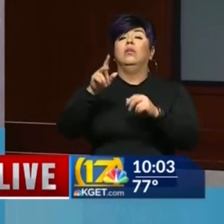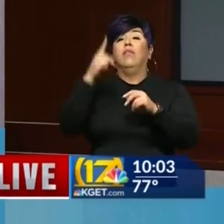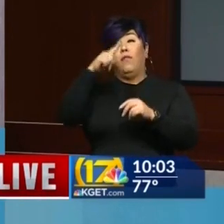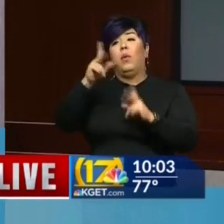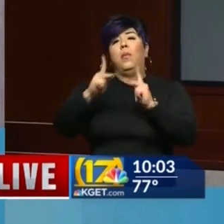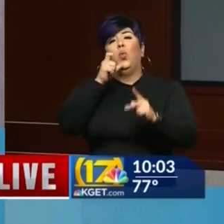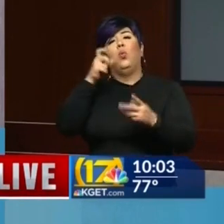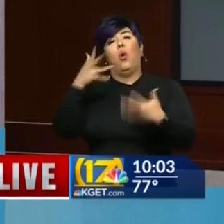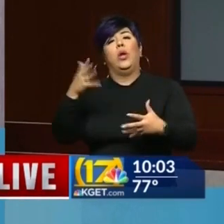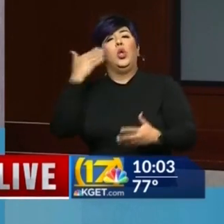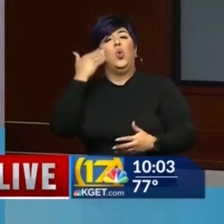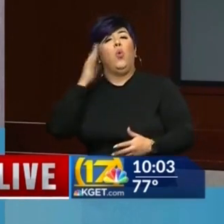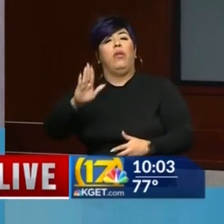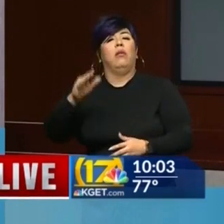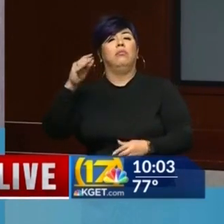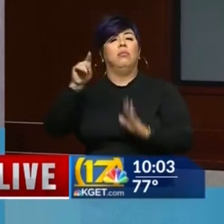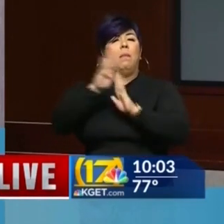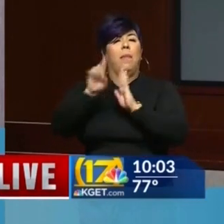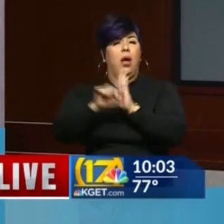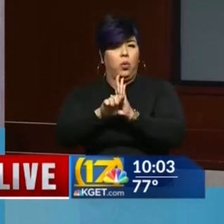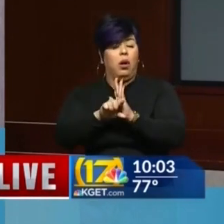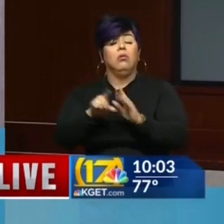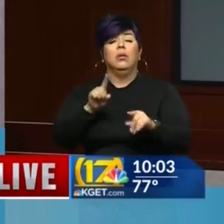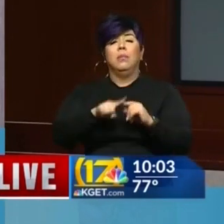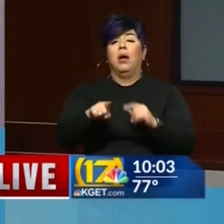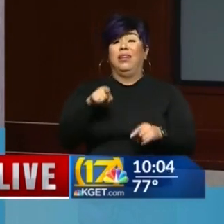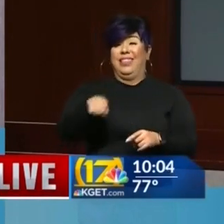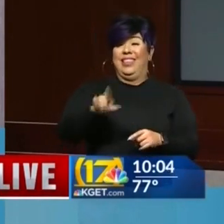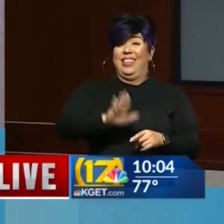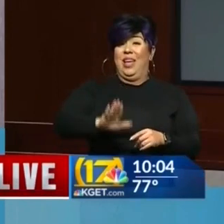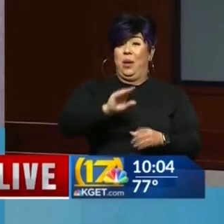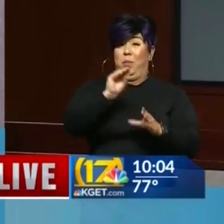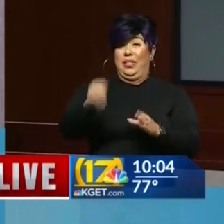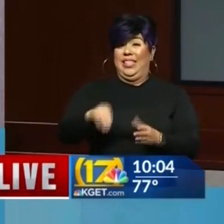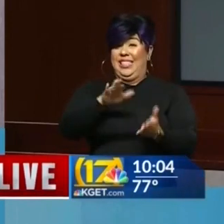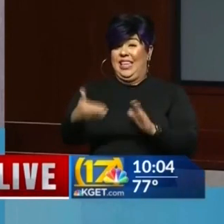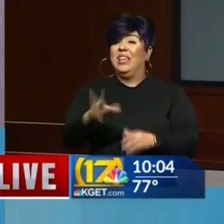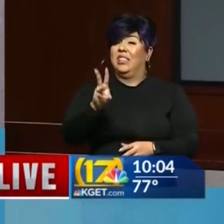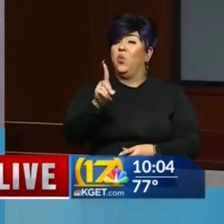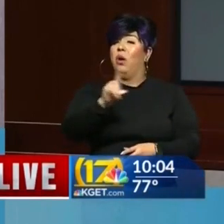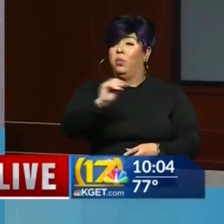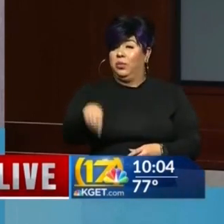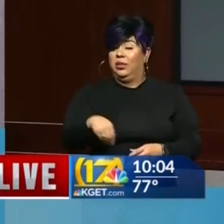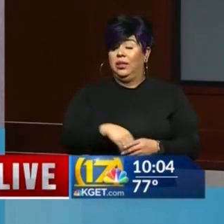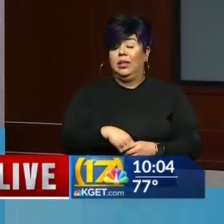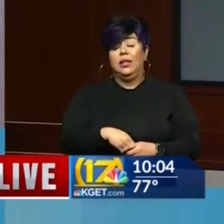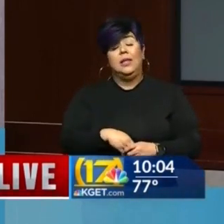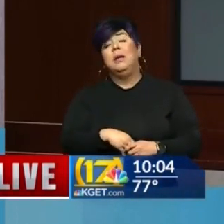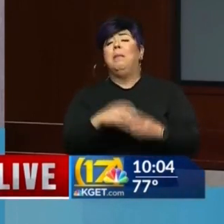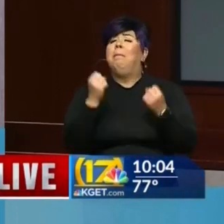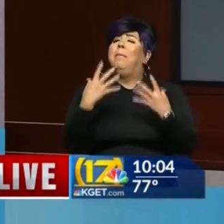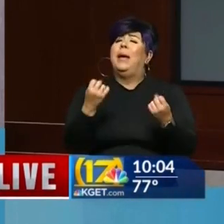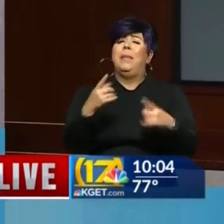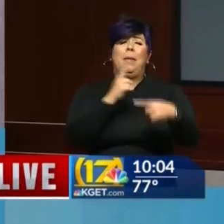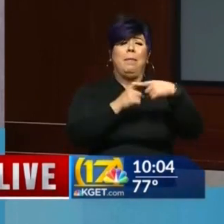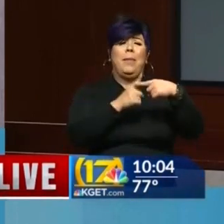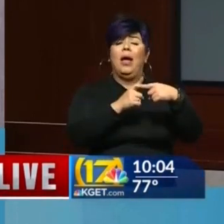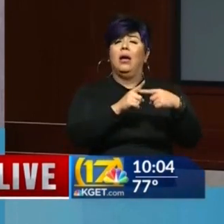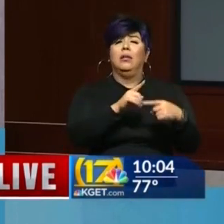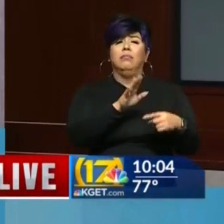PERCENT, AND OF 28 PERCENT, WHILE HISPANIC RESIDENTS ACCOUNT FOR KNOWN RACE AND ETHNICITY